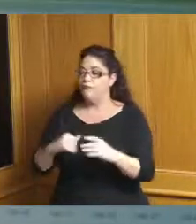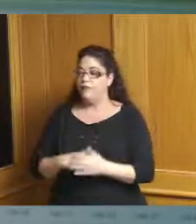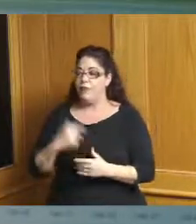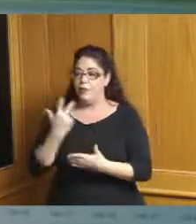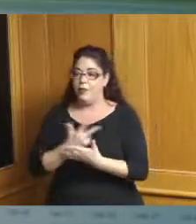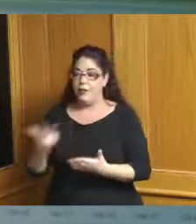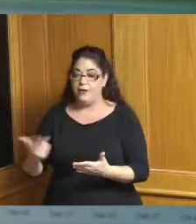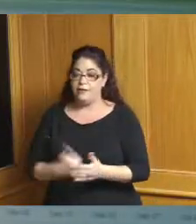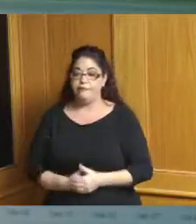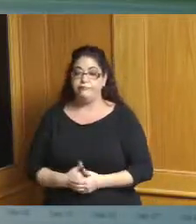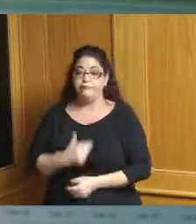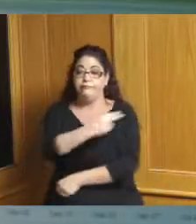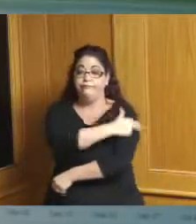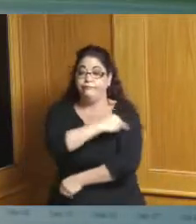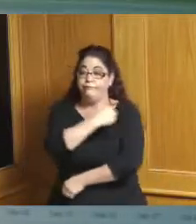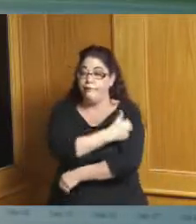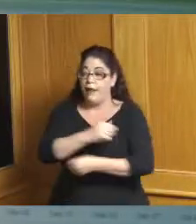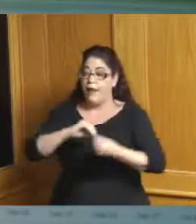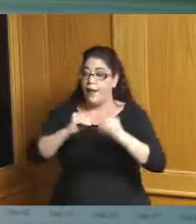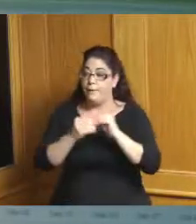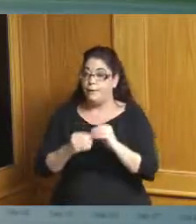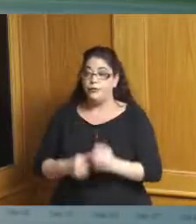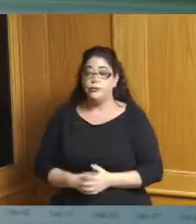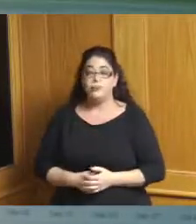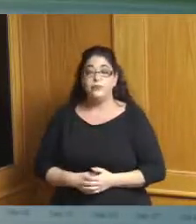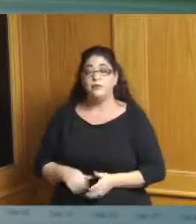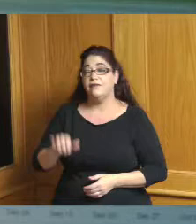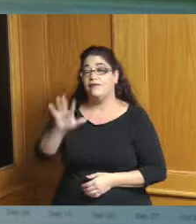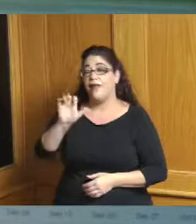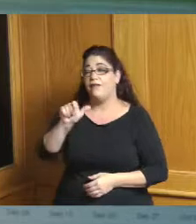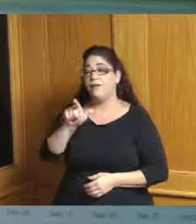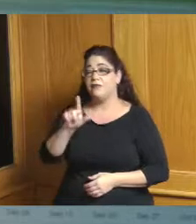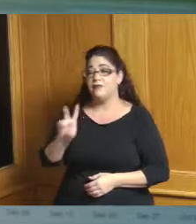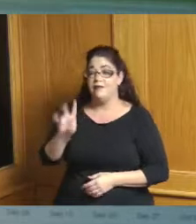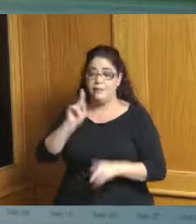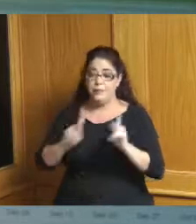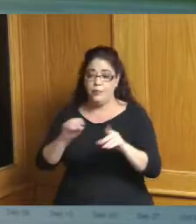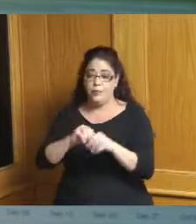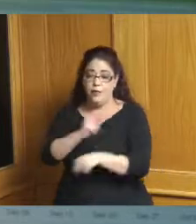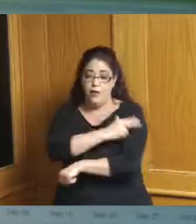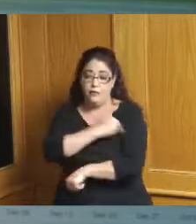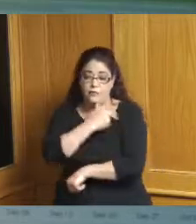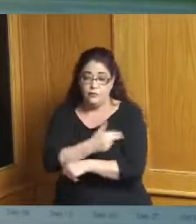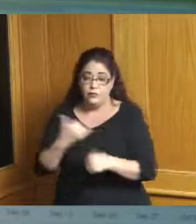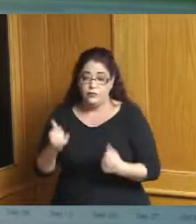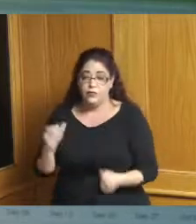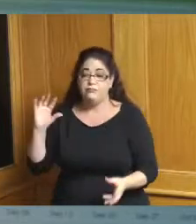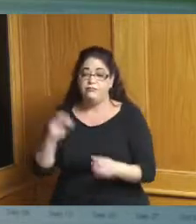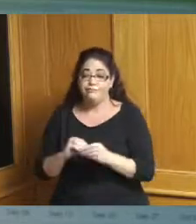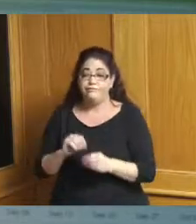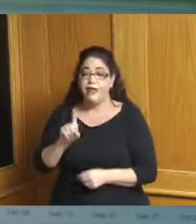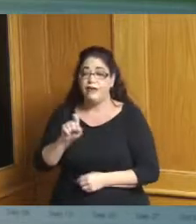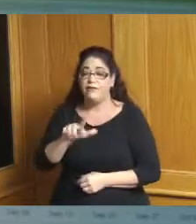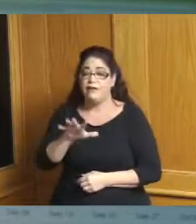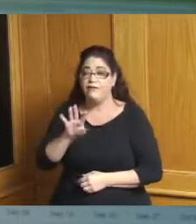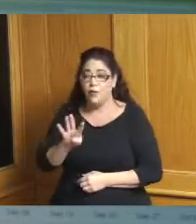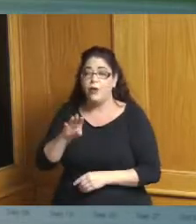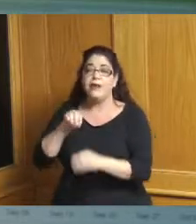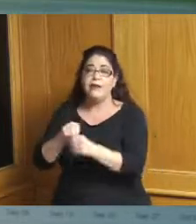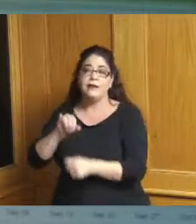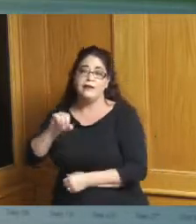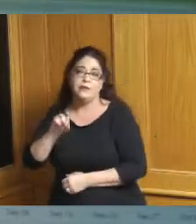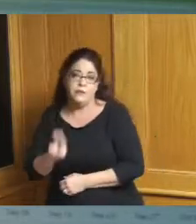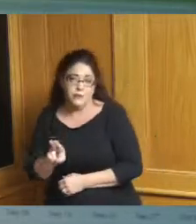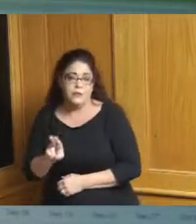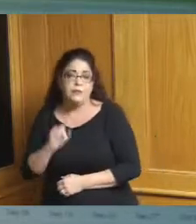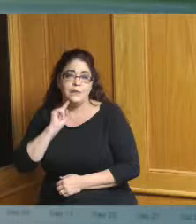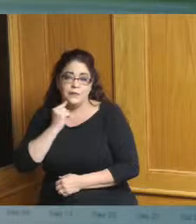hospitalizations we are at 527 today with 154 individuals within the ICU and 107